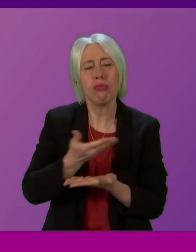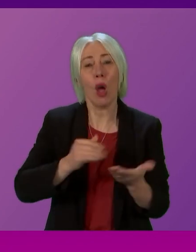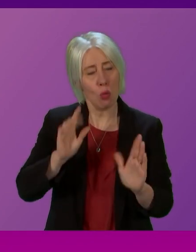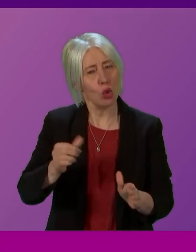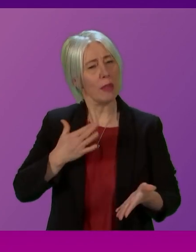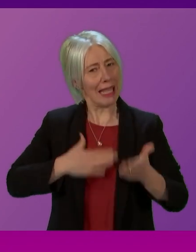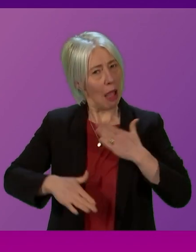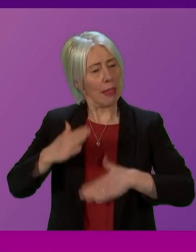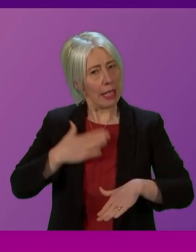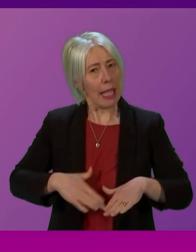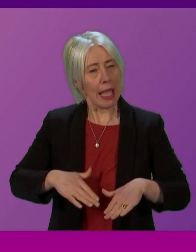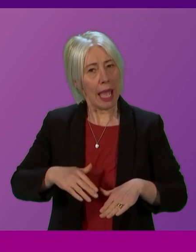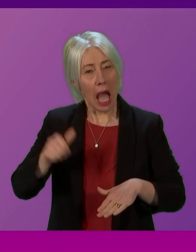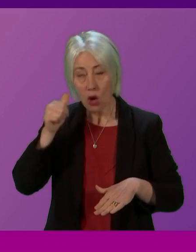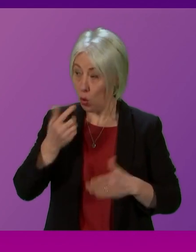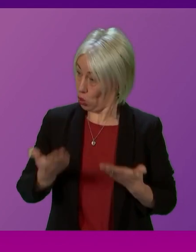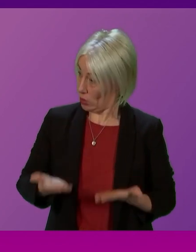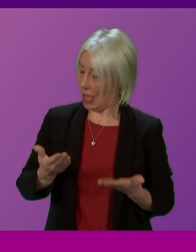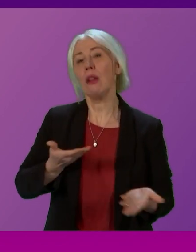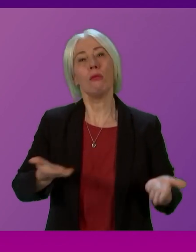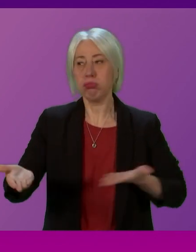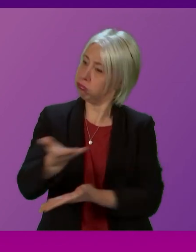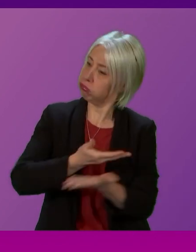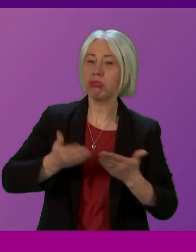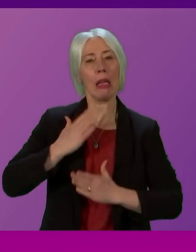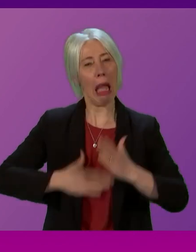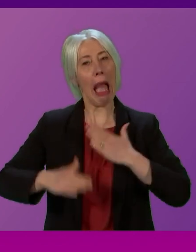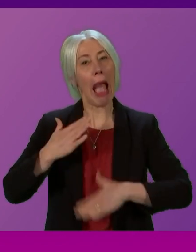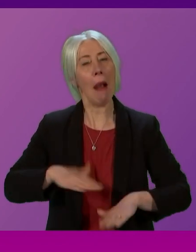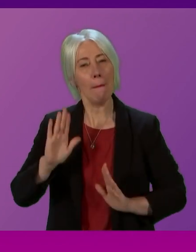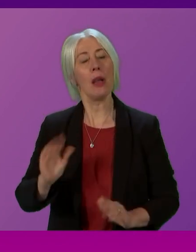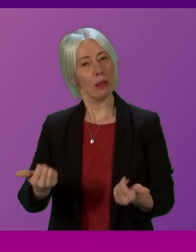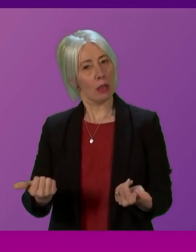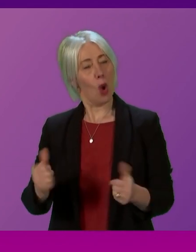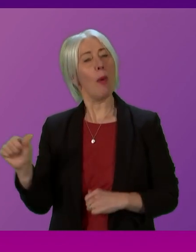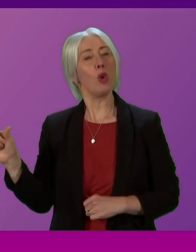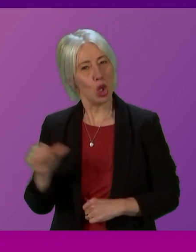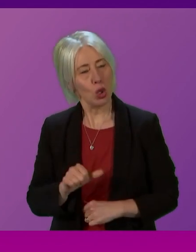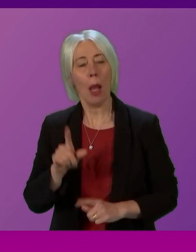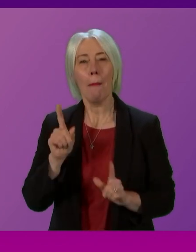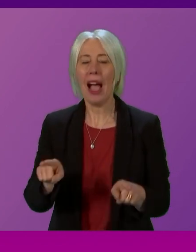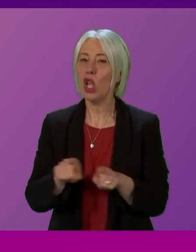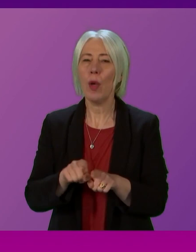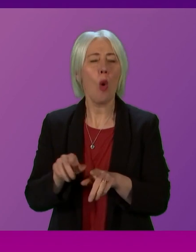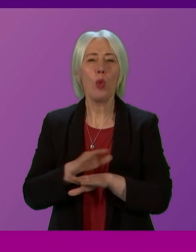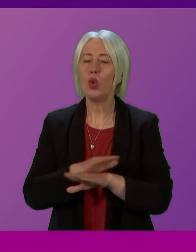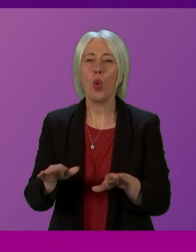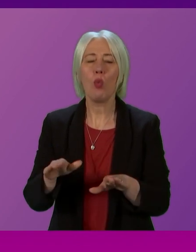that we are having a calm exchange right now—and without misrepresenting the position, even